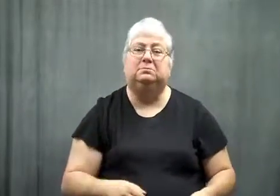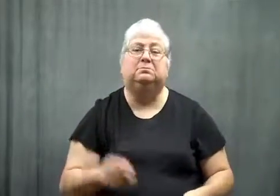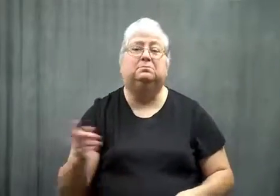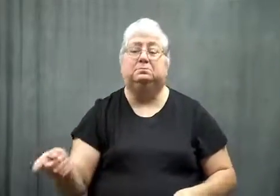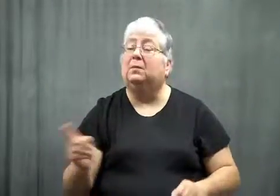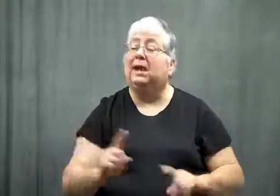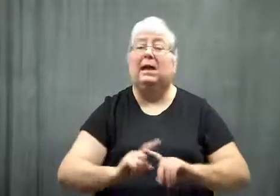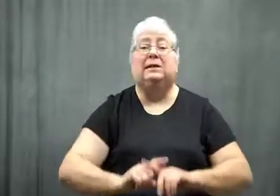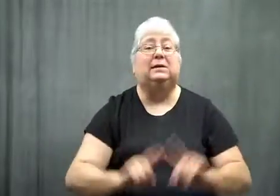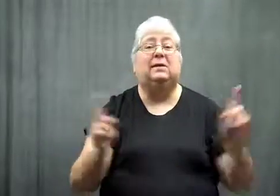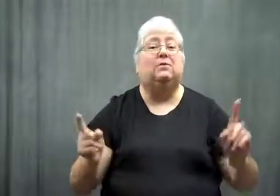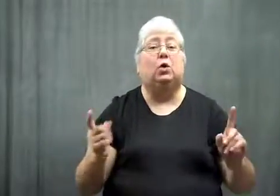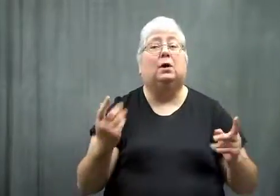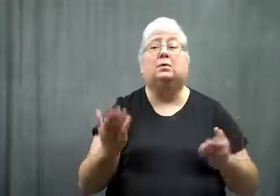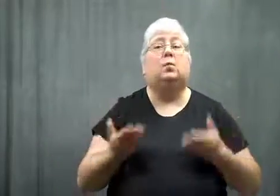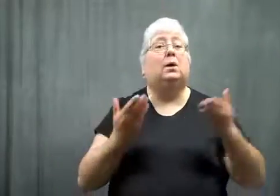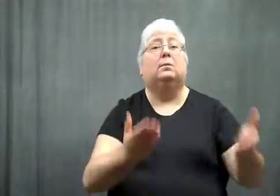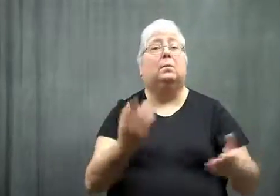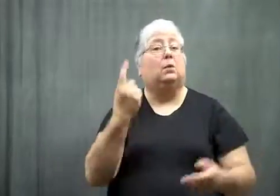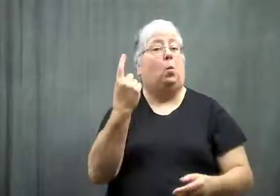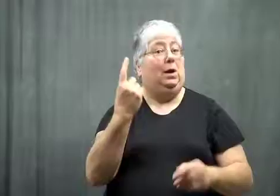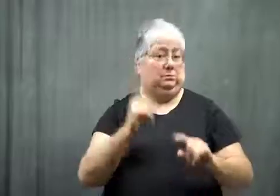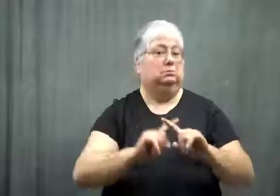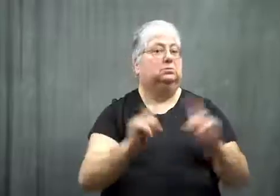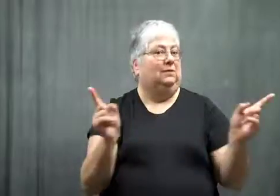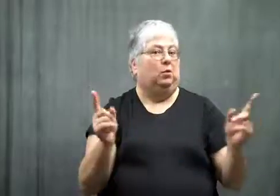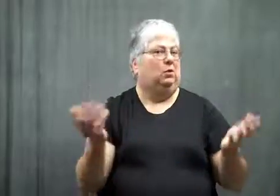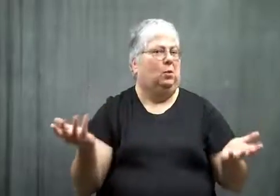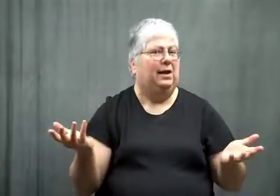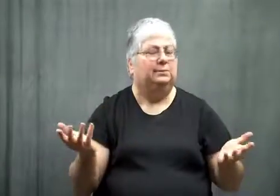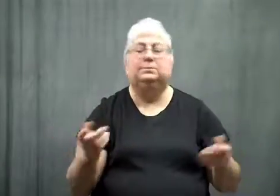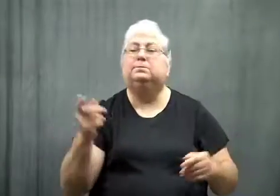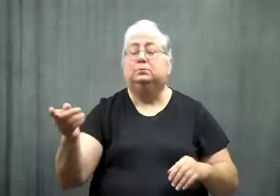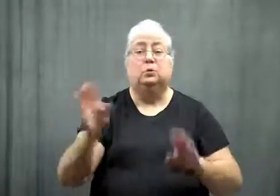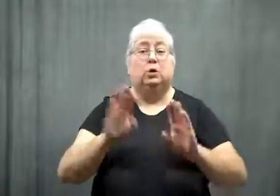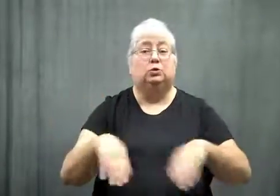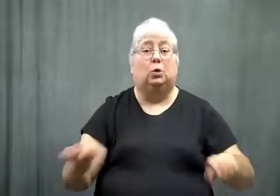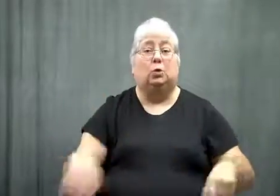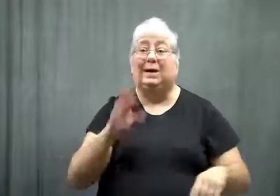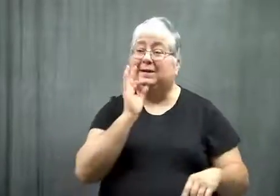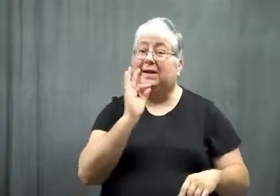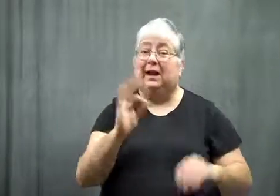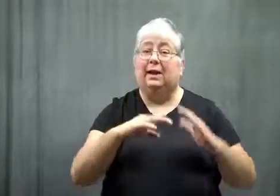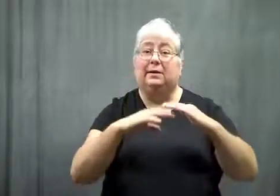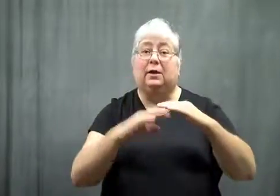One recommendation is different now.